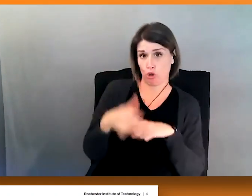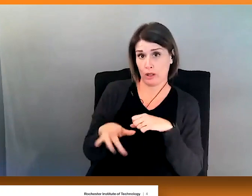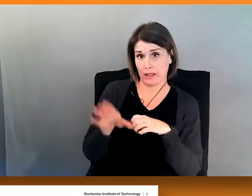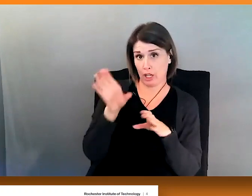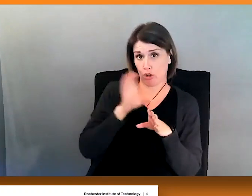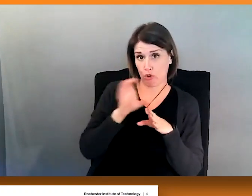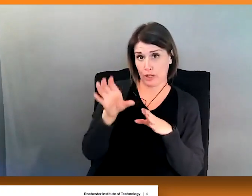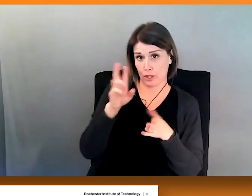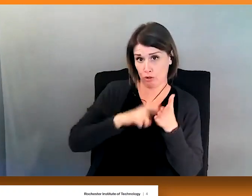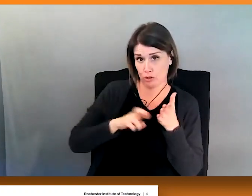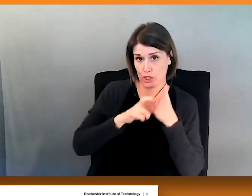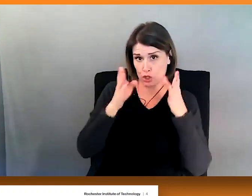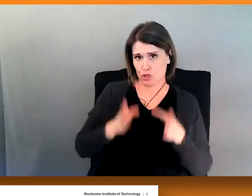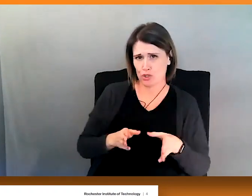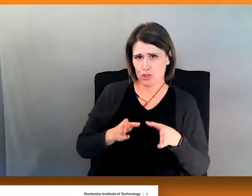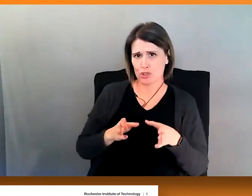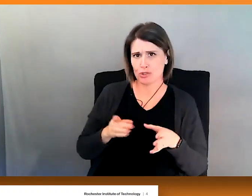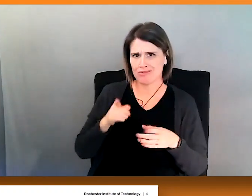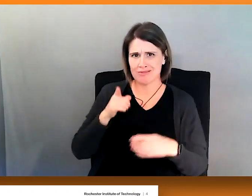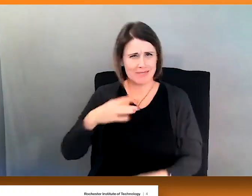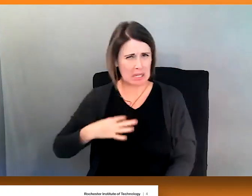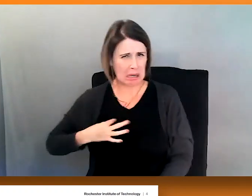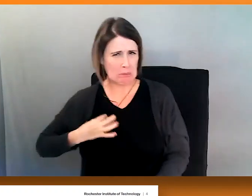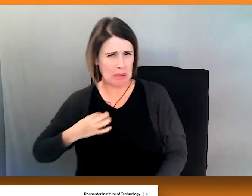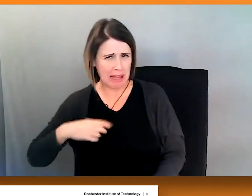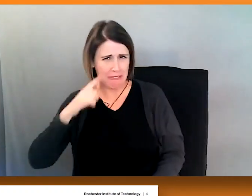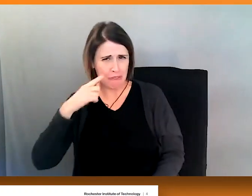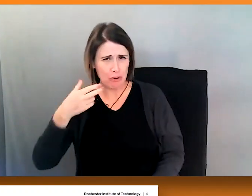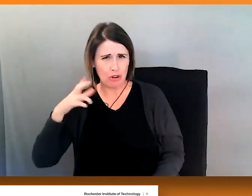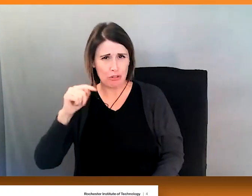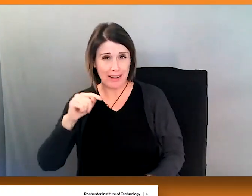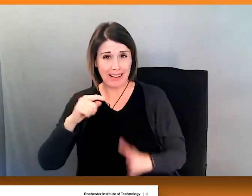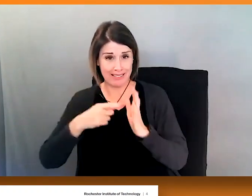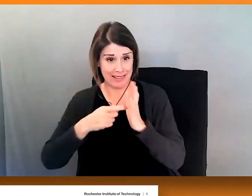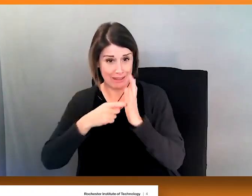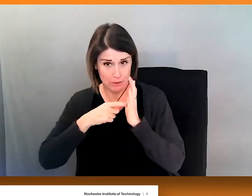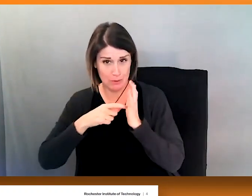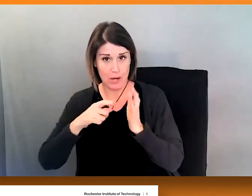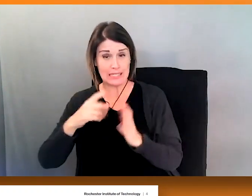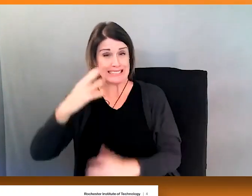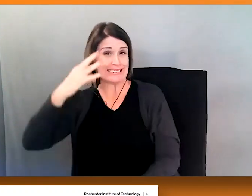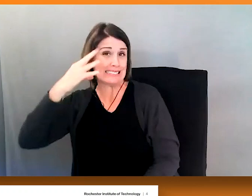you don't want to apply for grants that require an experienced researcher